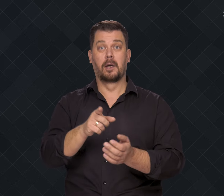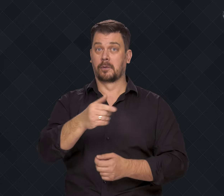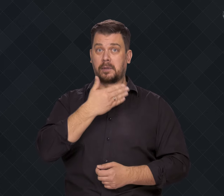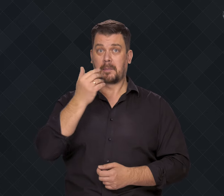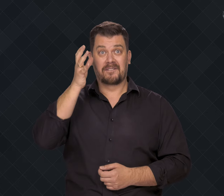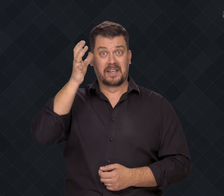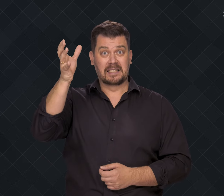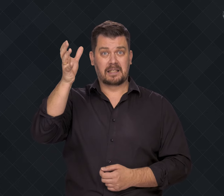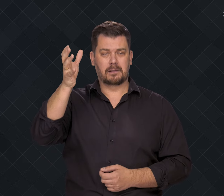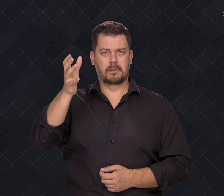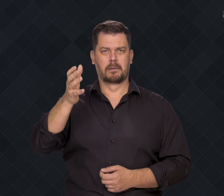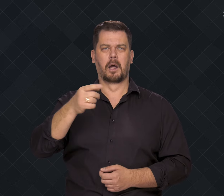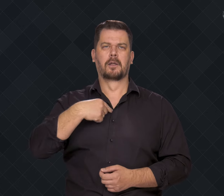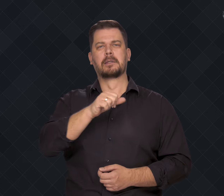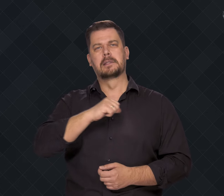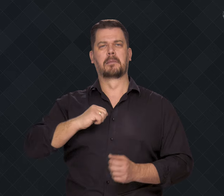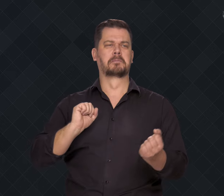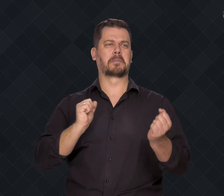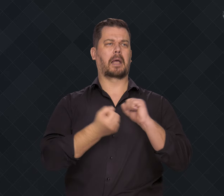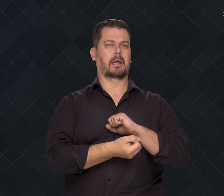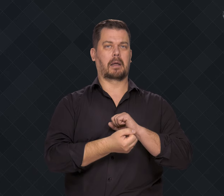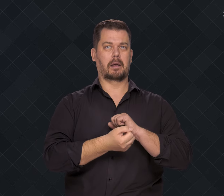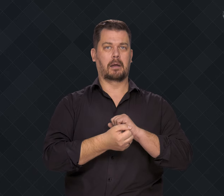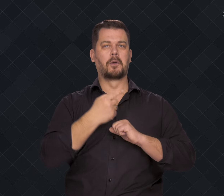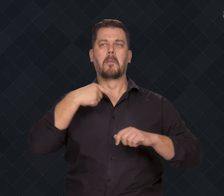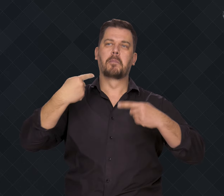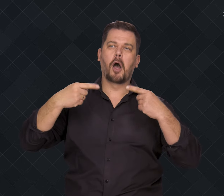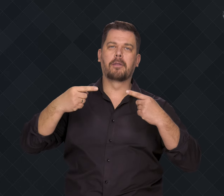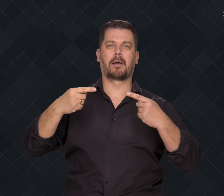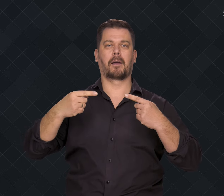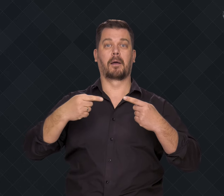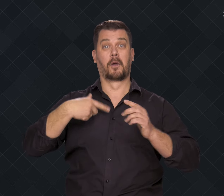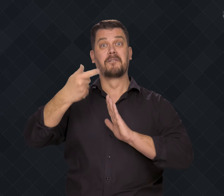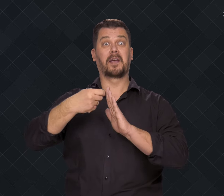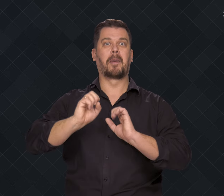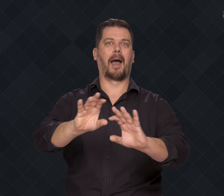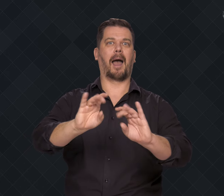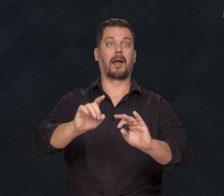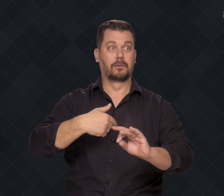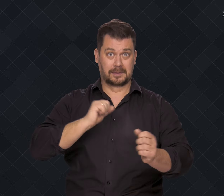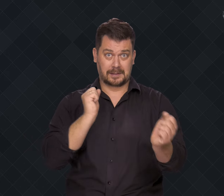If you don't gain knowledge, and start making changes based solely on rumors or, for example, this film,